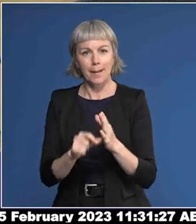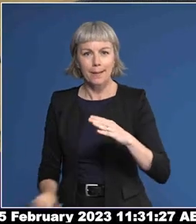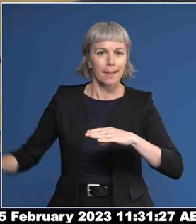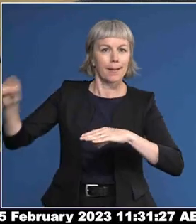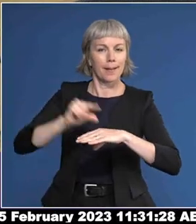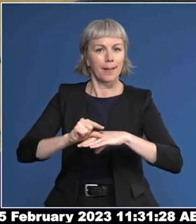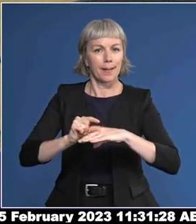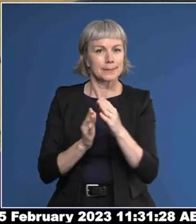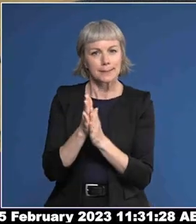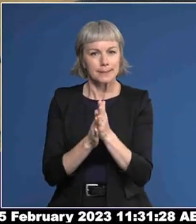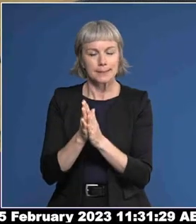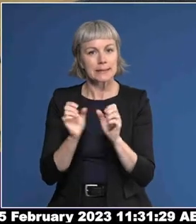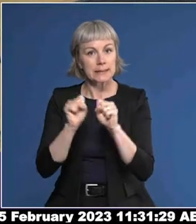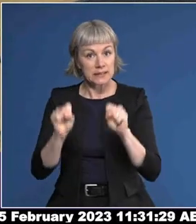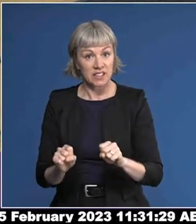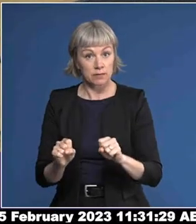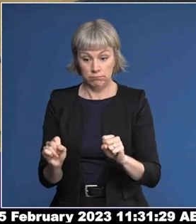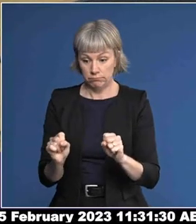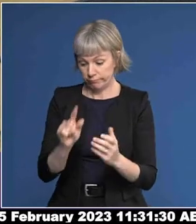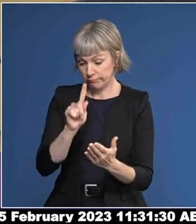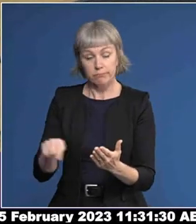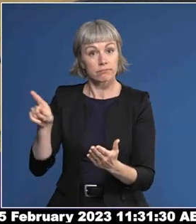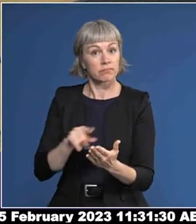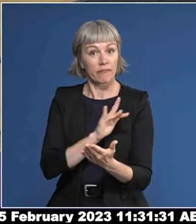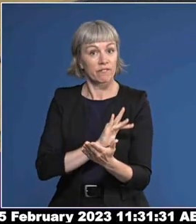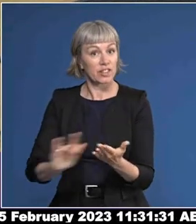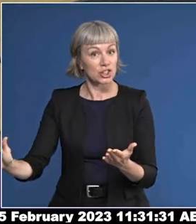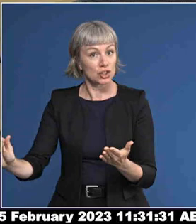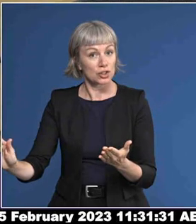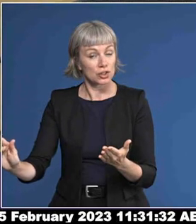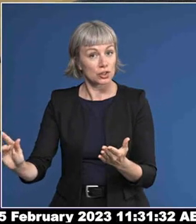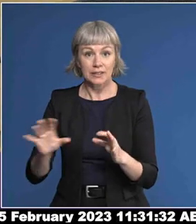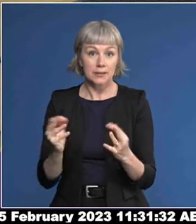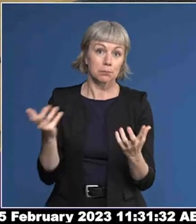That's right. MS EASTMAN: It no longer aligns with the values of Afford, and it has been abolished.